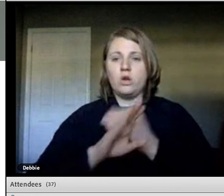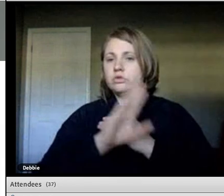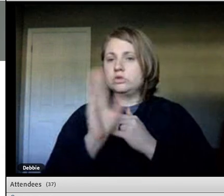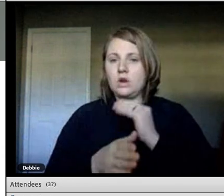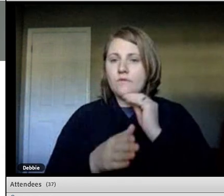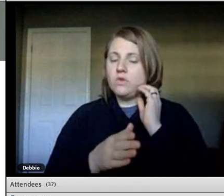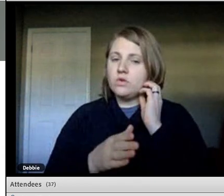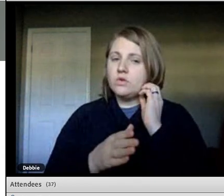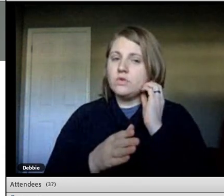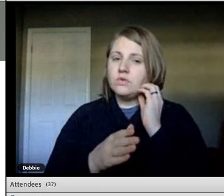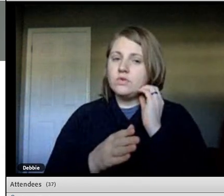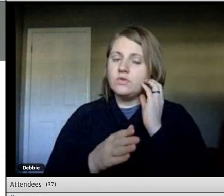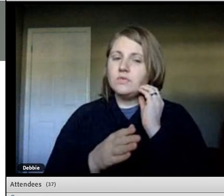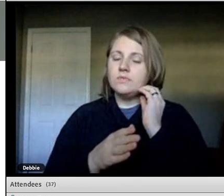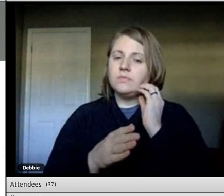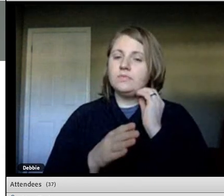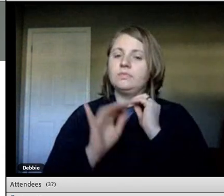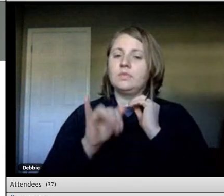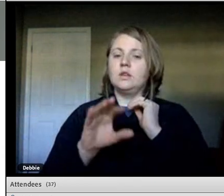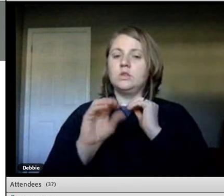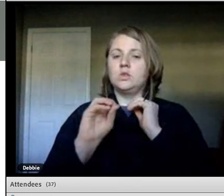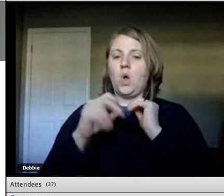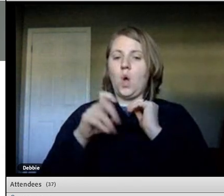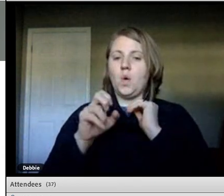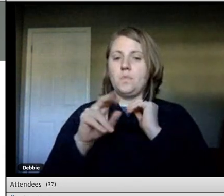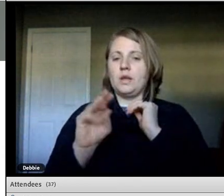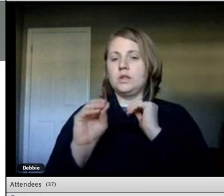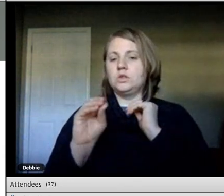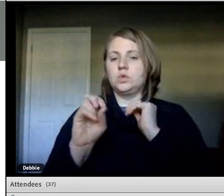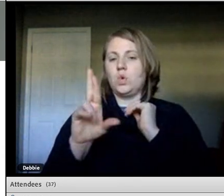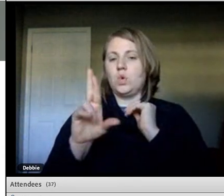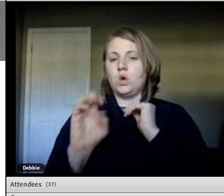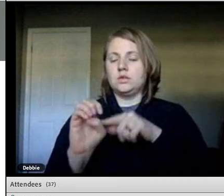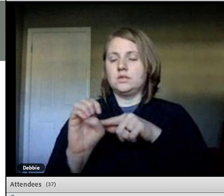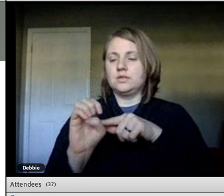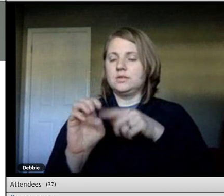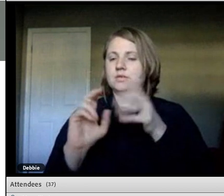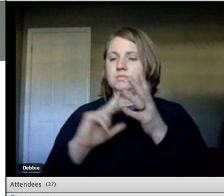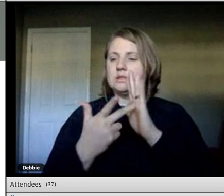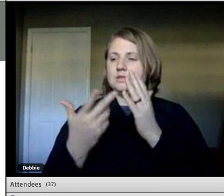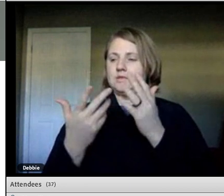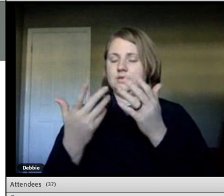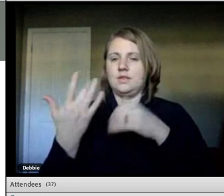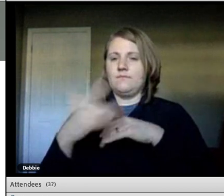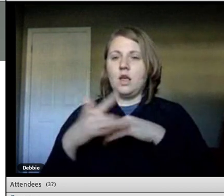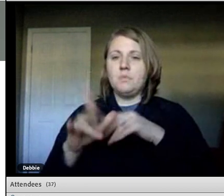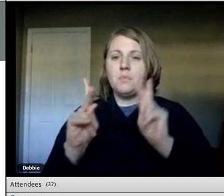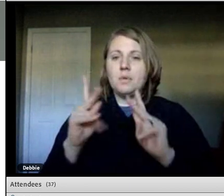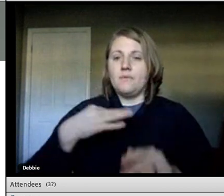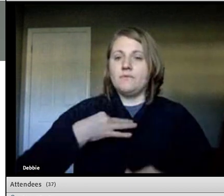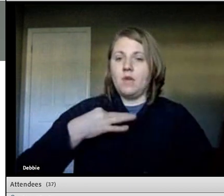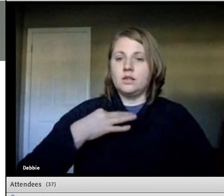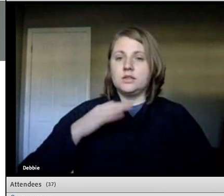These open-source softwares, they are out there. People volunteer their time to keep it up-to-date, so you --